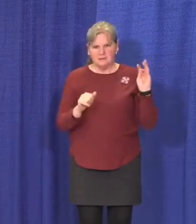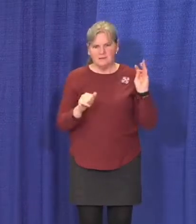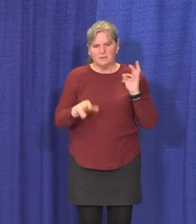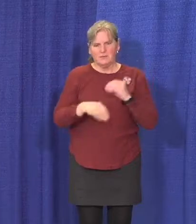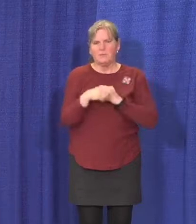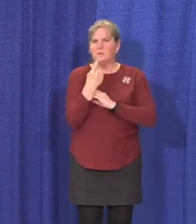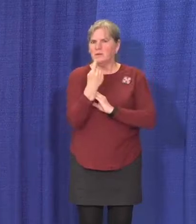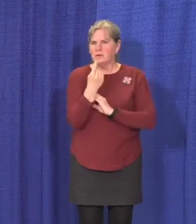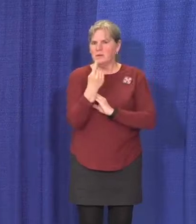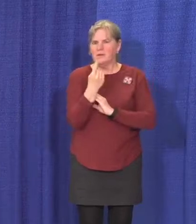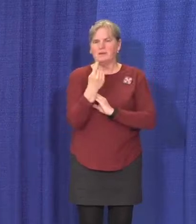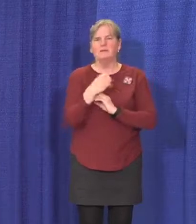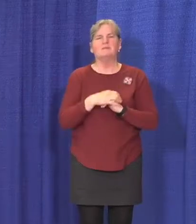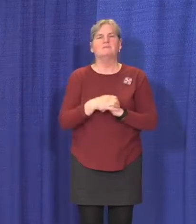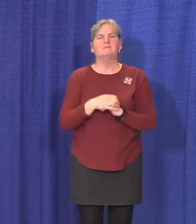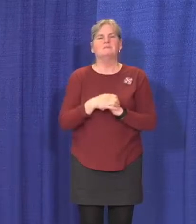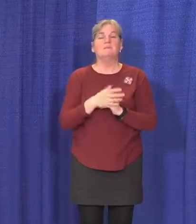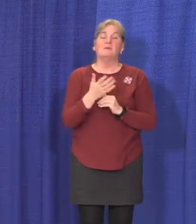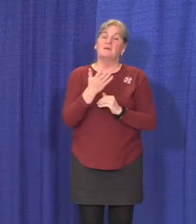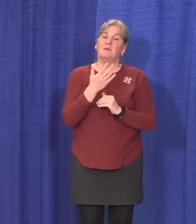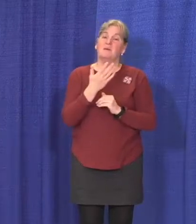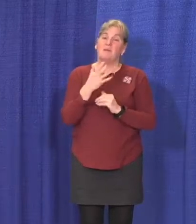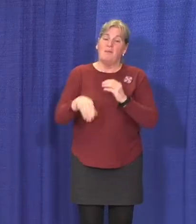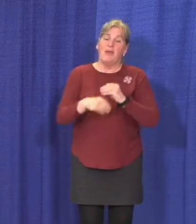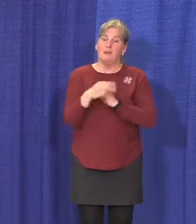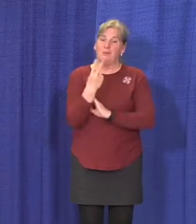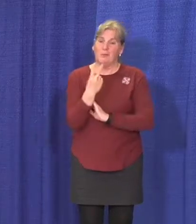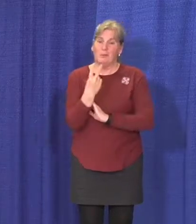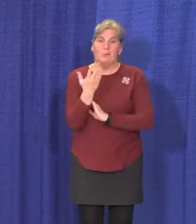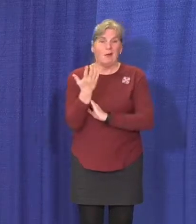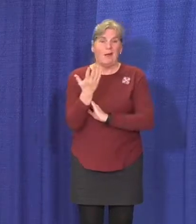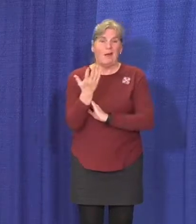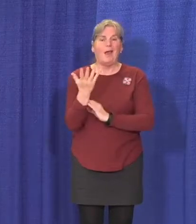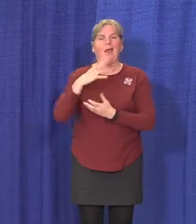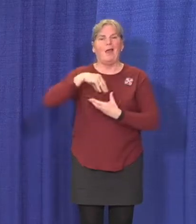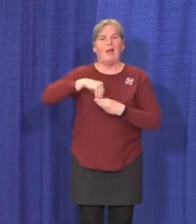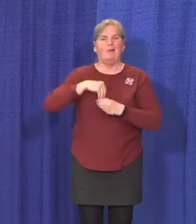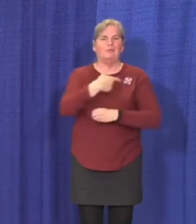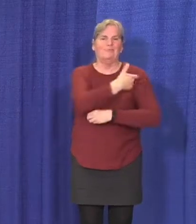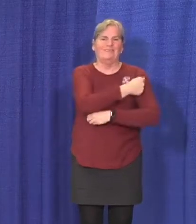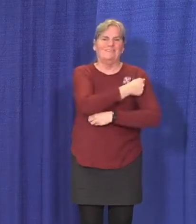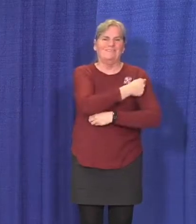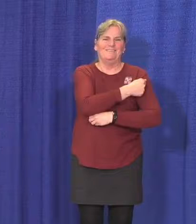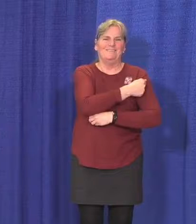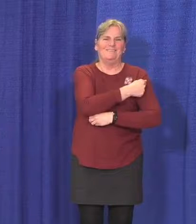following safe six plus one. Maybe it's plus two with